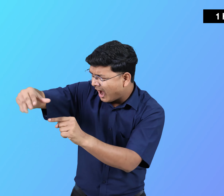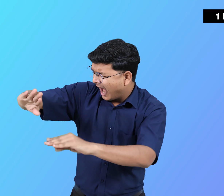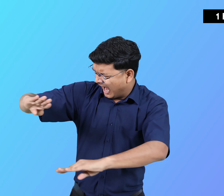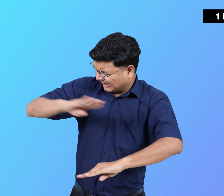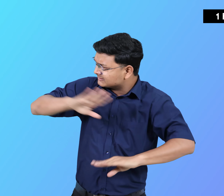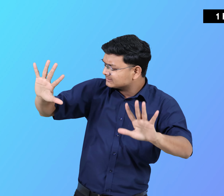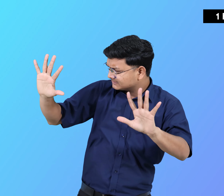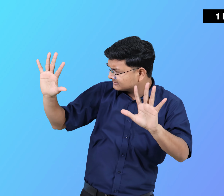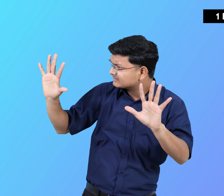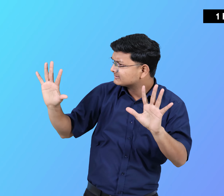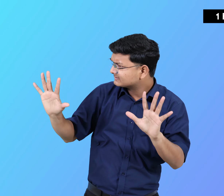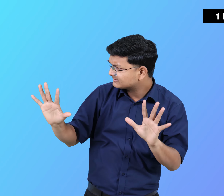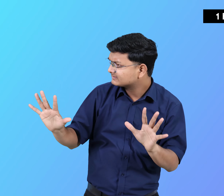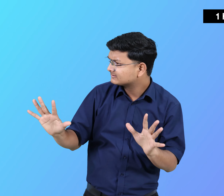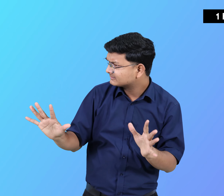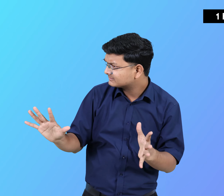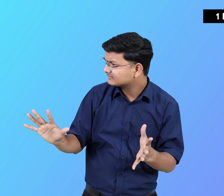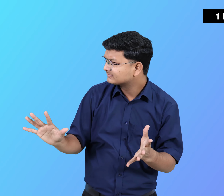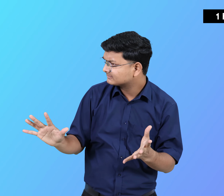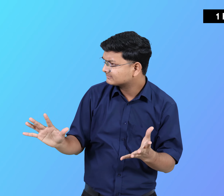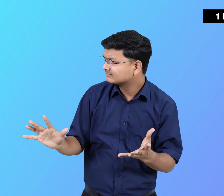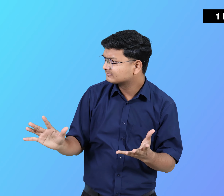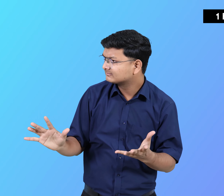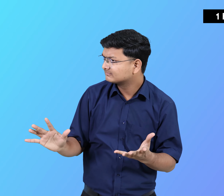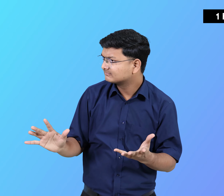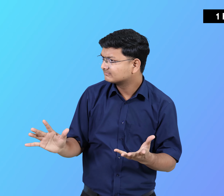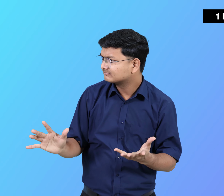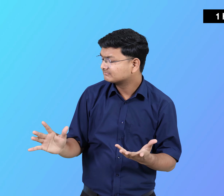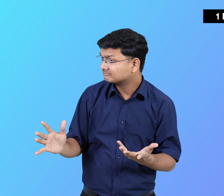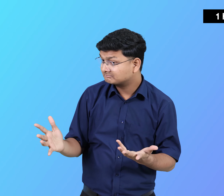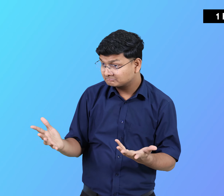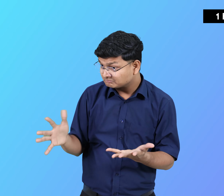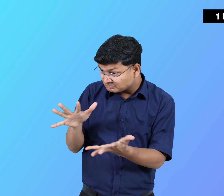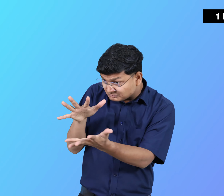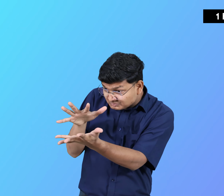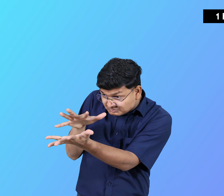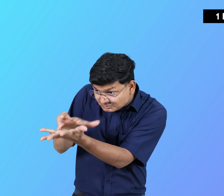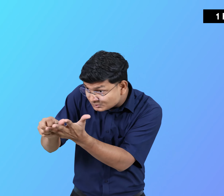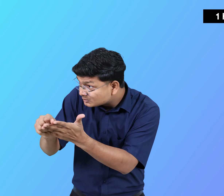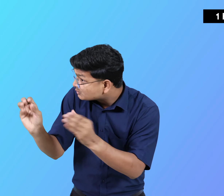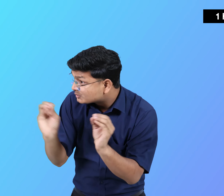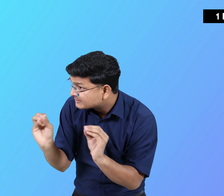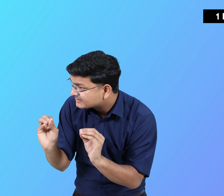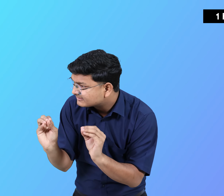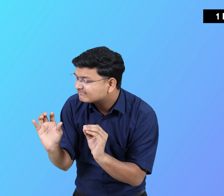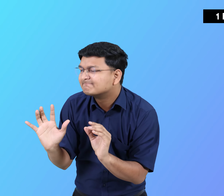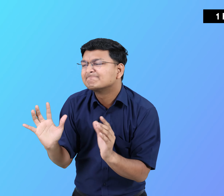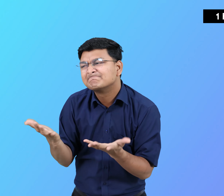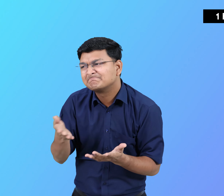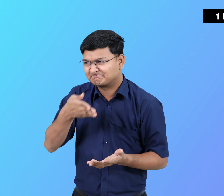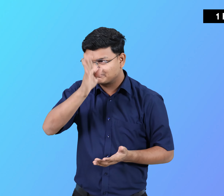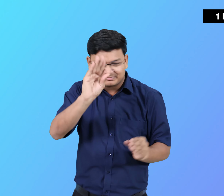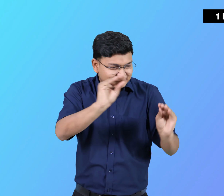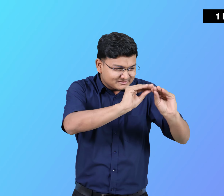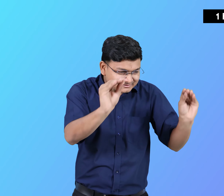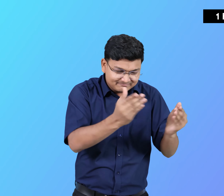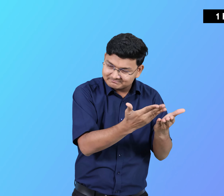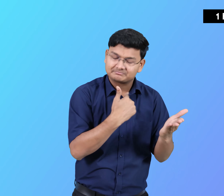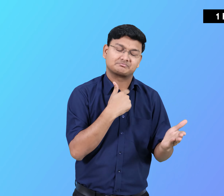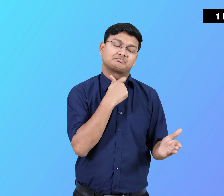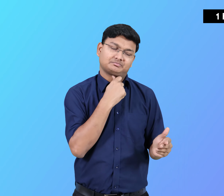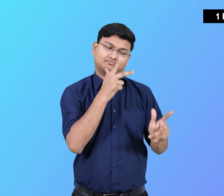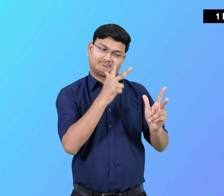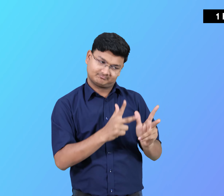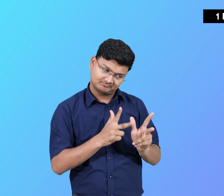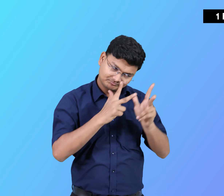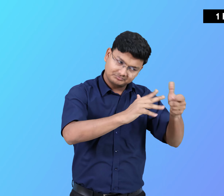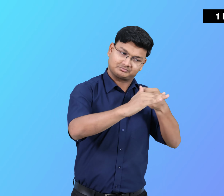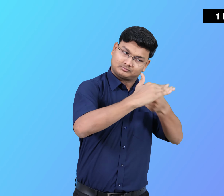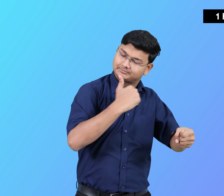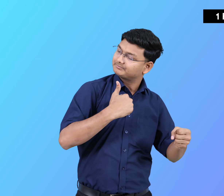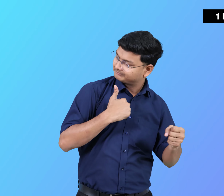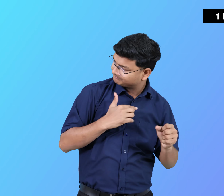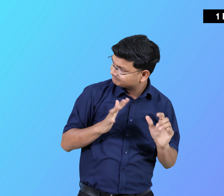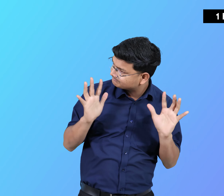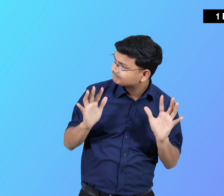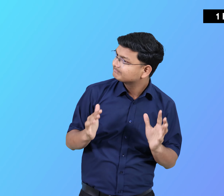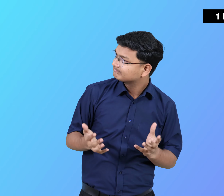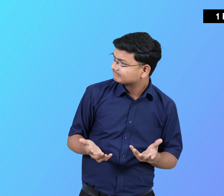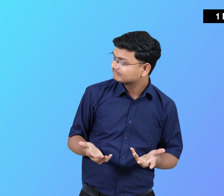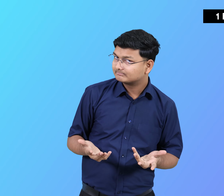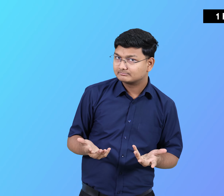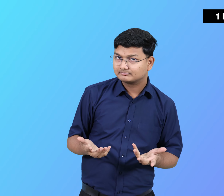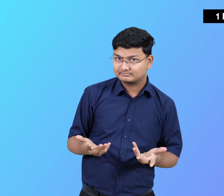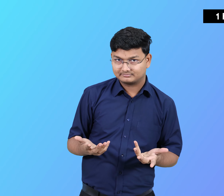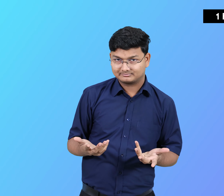There will not be enough of that city left for my men to find any souvenirs to take home. May the gods destroy me if I don’t do this!”